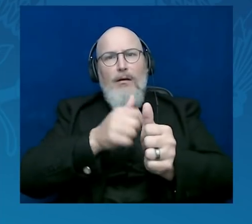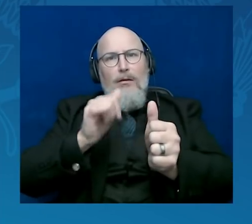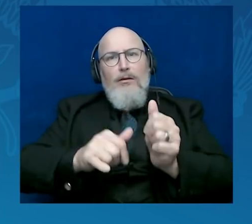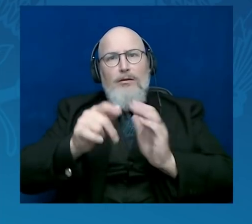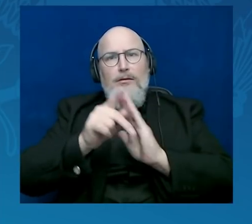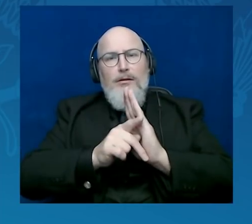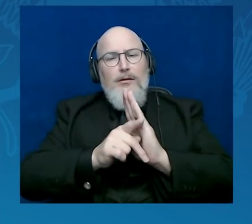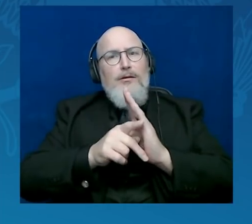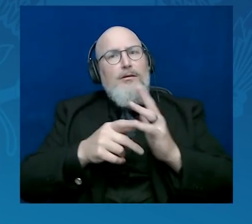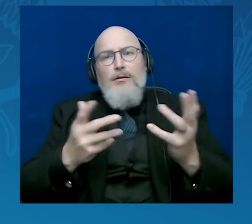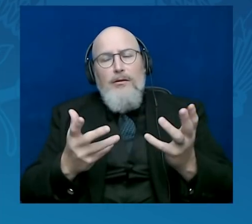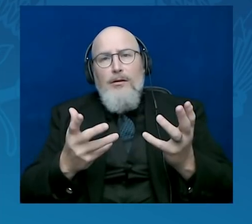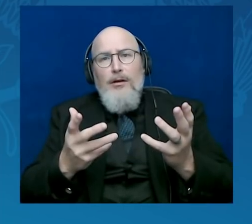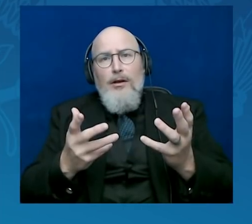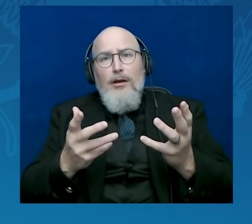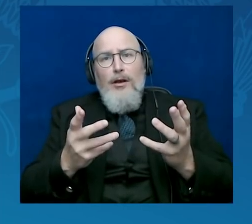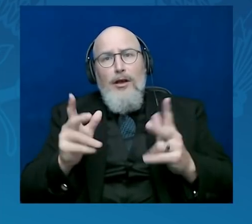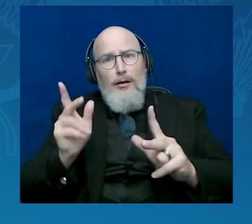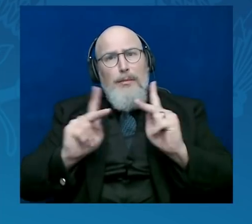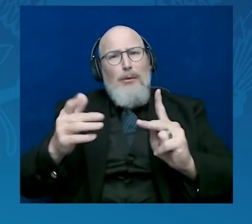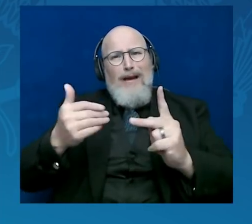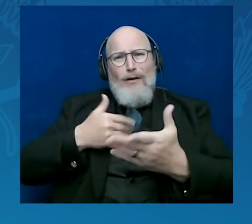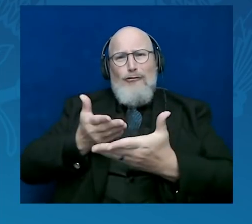to choose their own form of government;